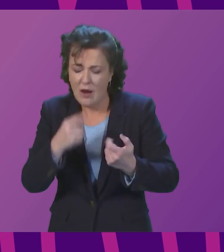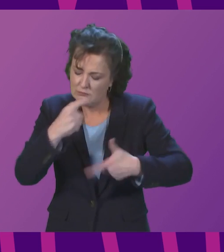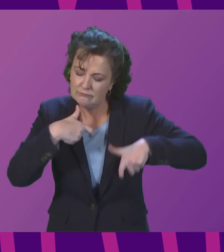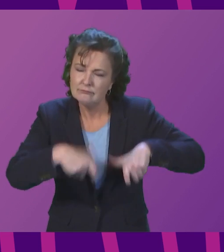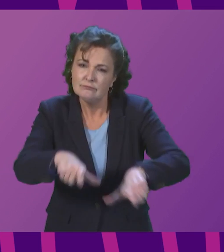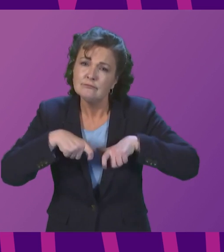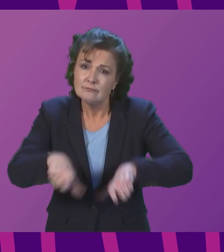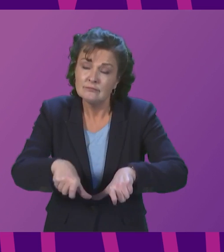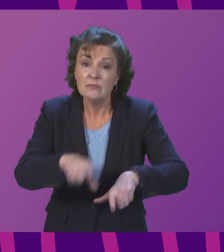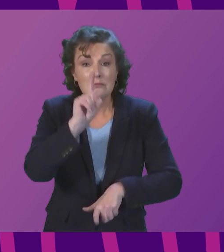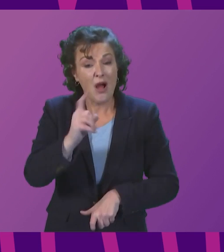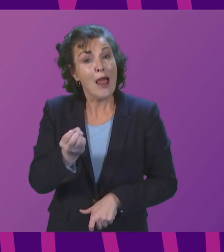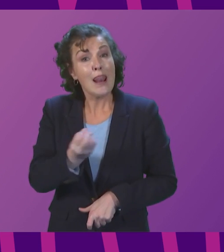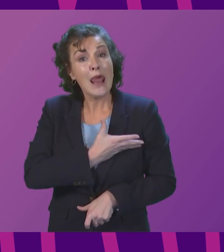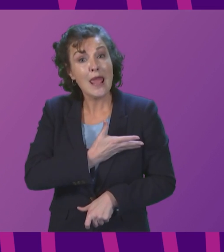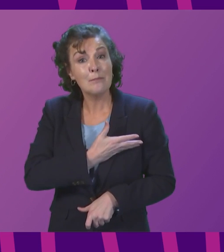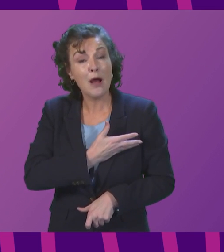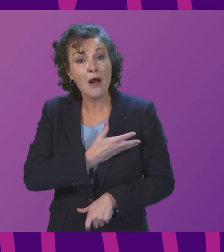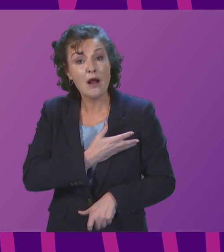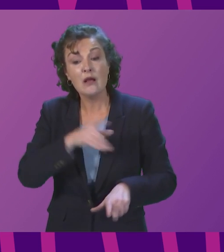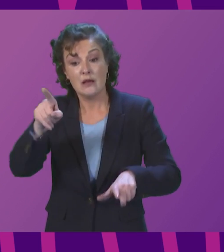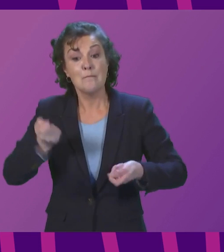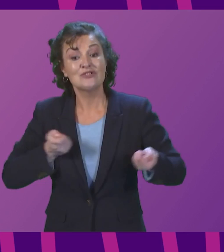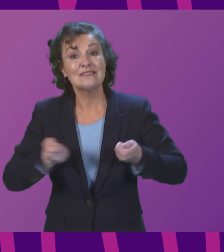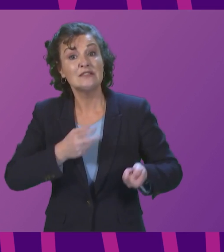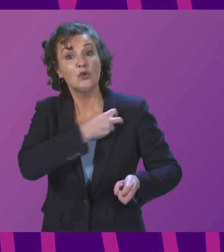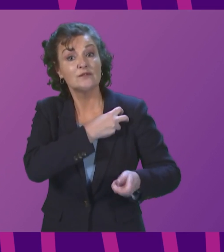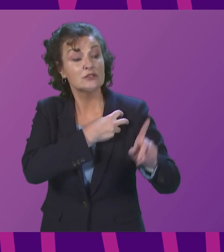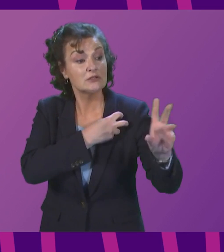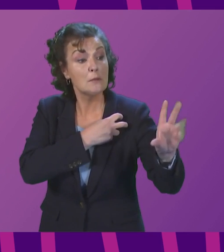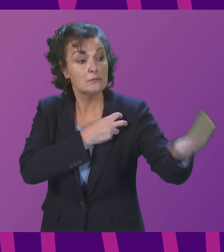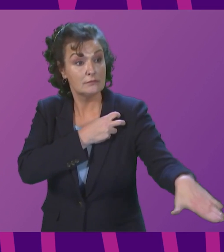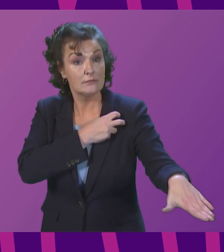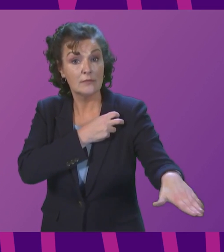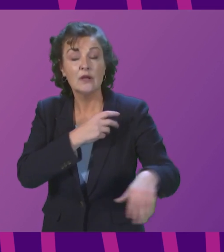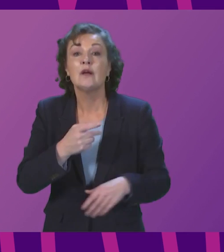Labour will lack credibility on the issue for as long as it teams up with the Tories